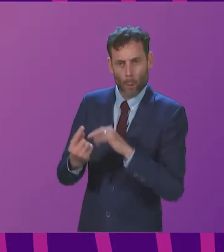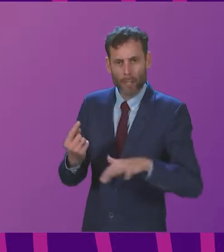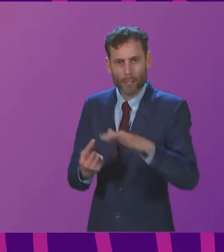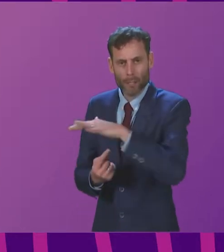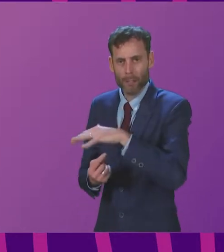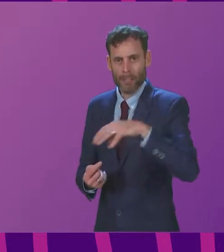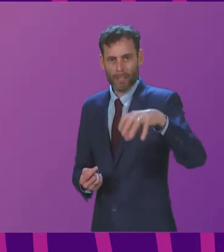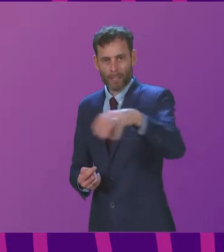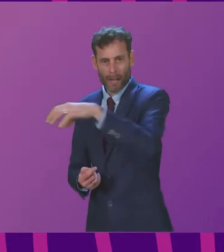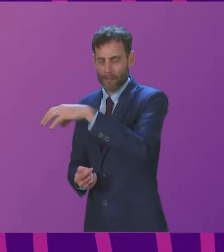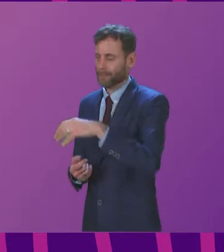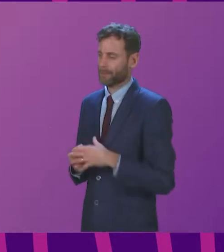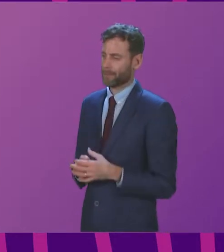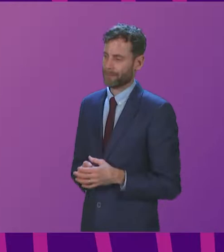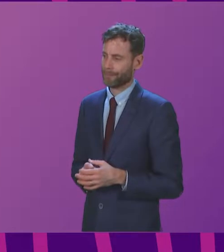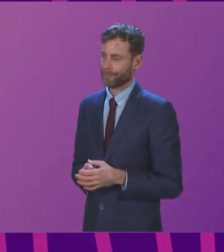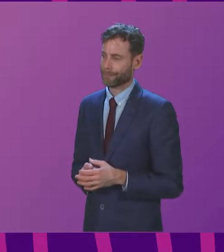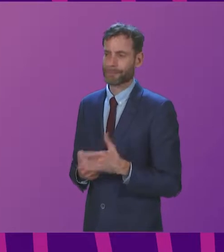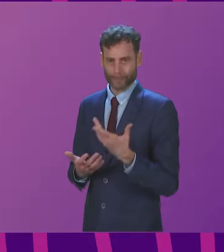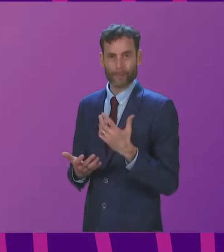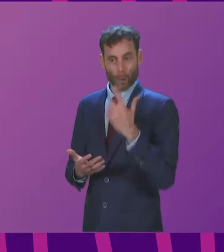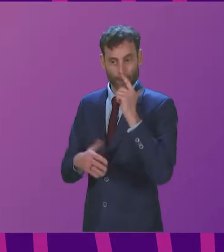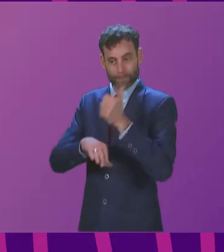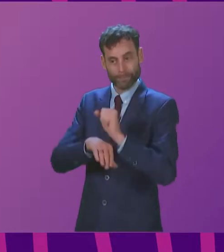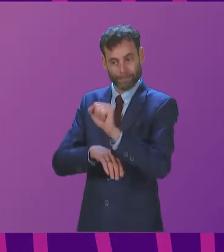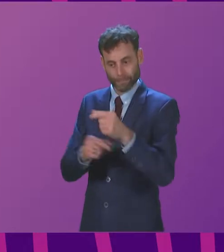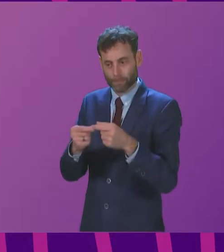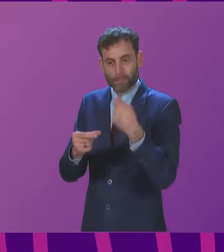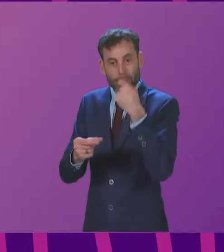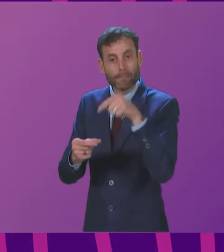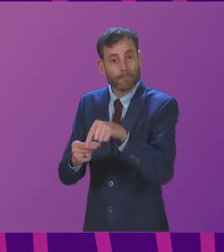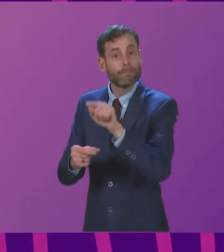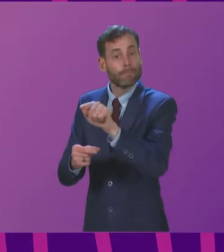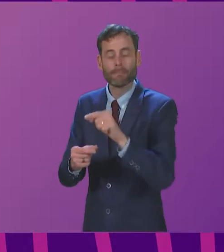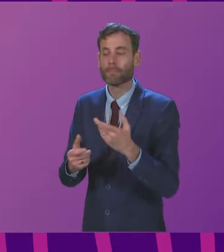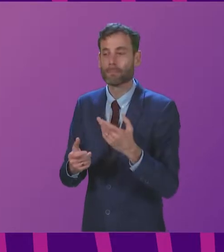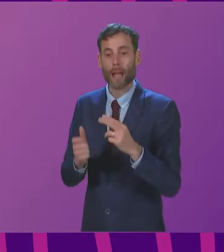LFD tests available. They are, of course, very accessible already through NHS Inform. If a person